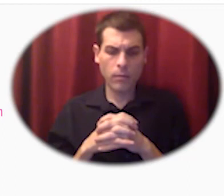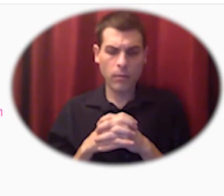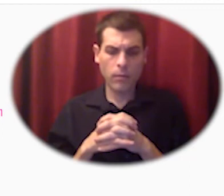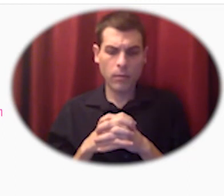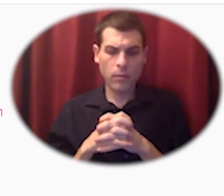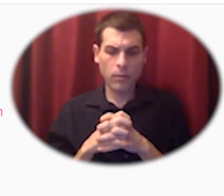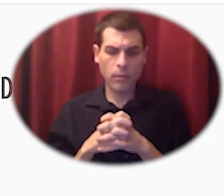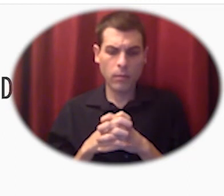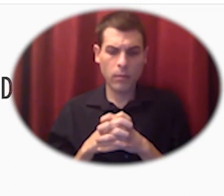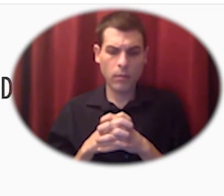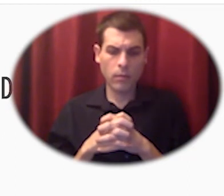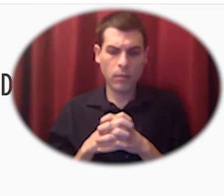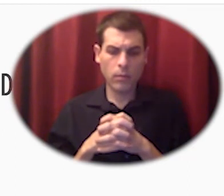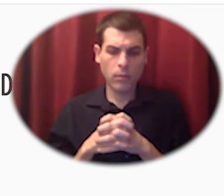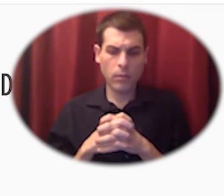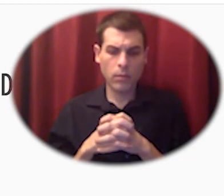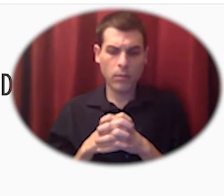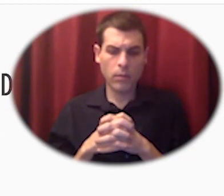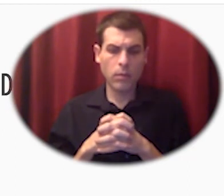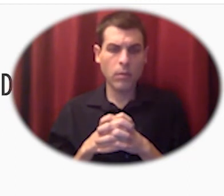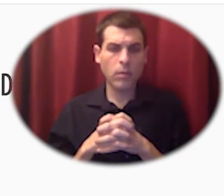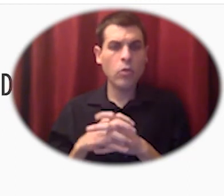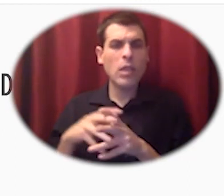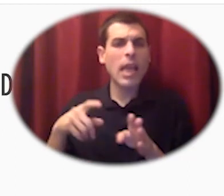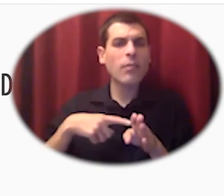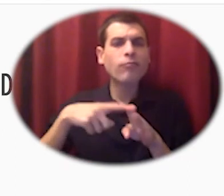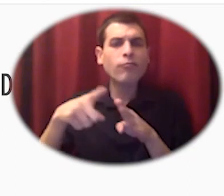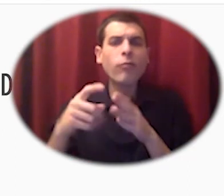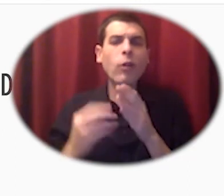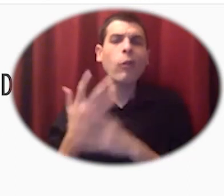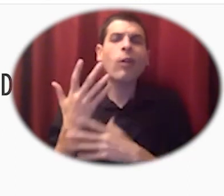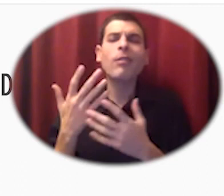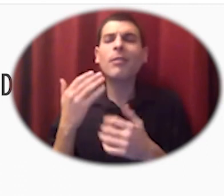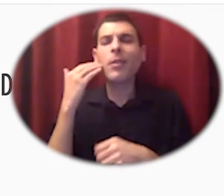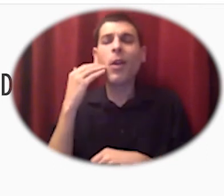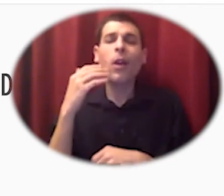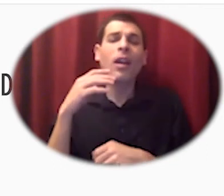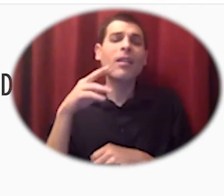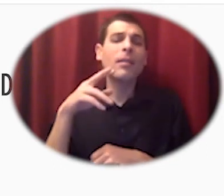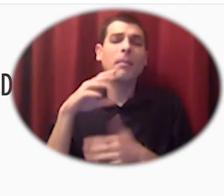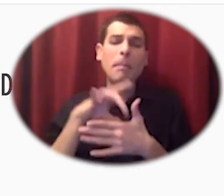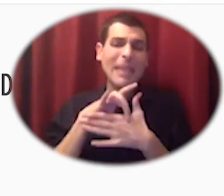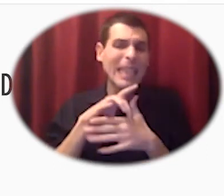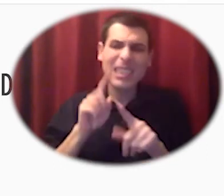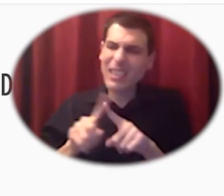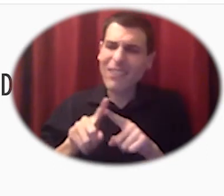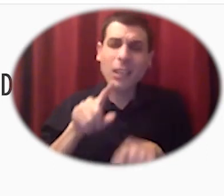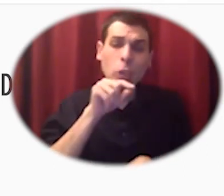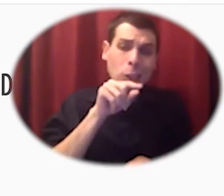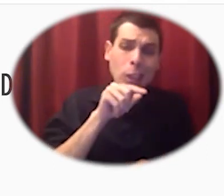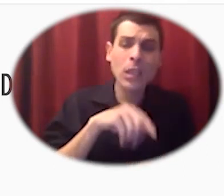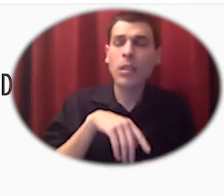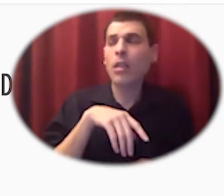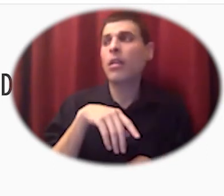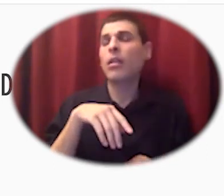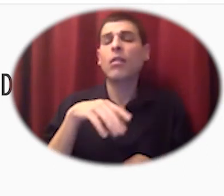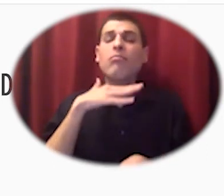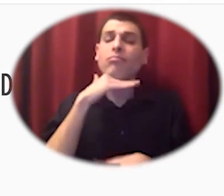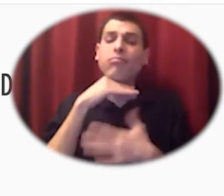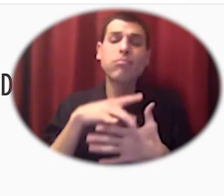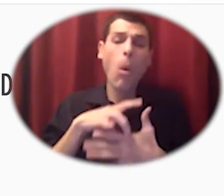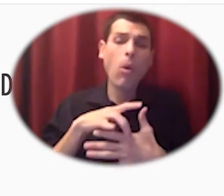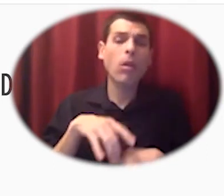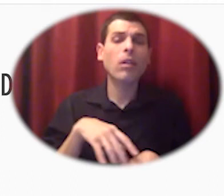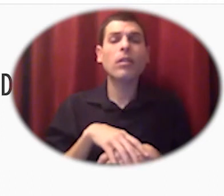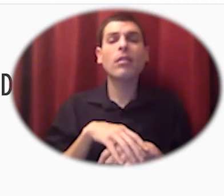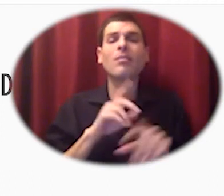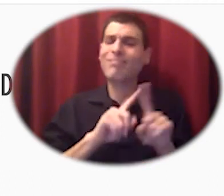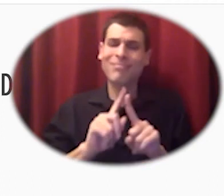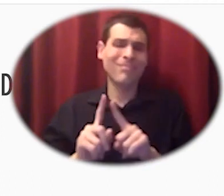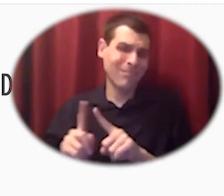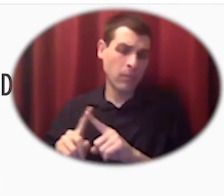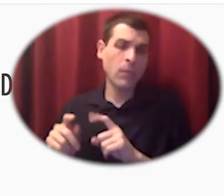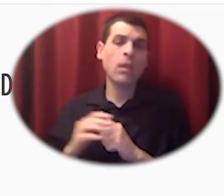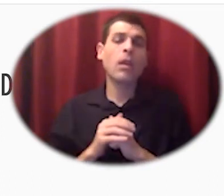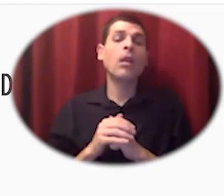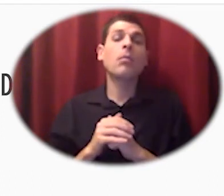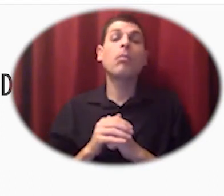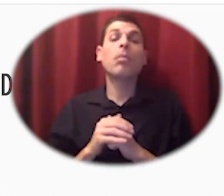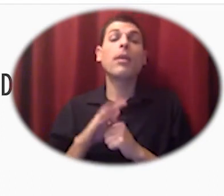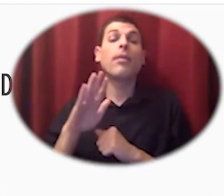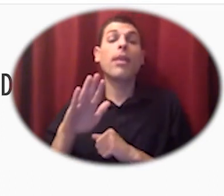and so lots of chicken pork and they're building a a great big project and this is